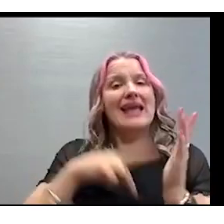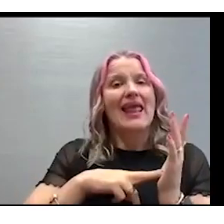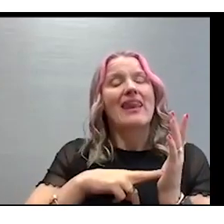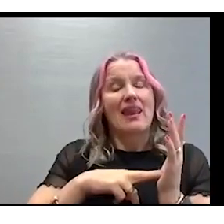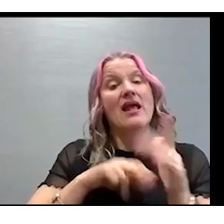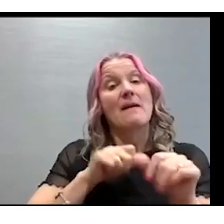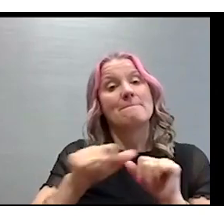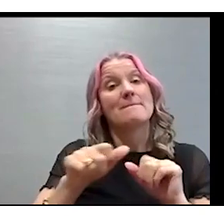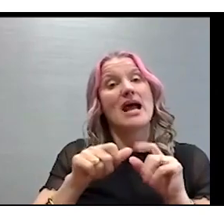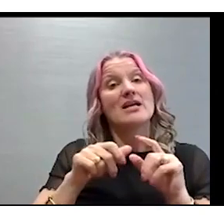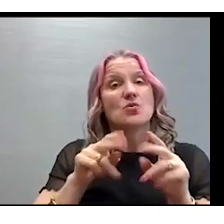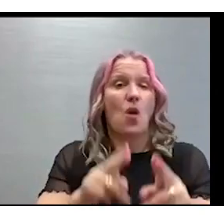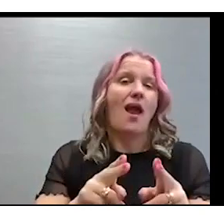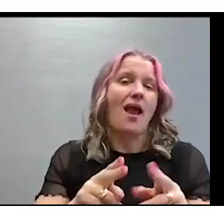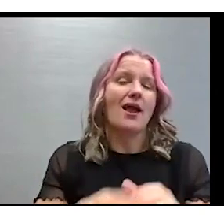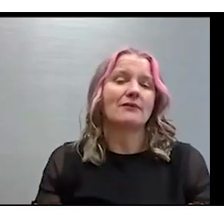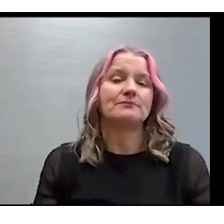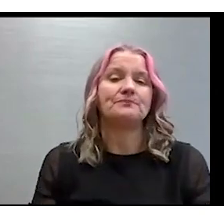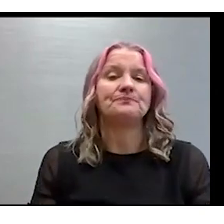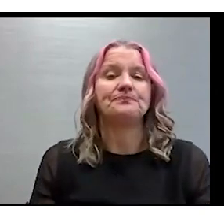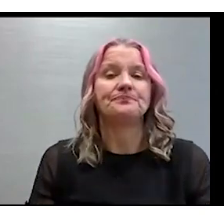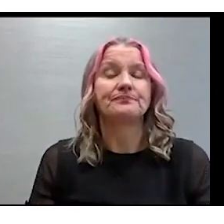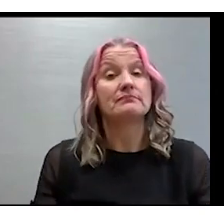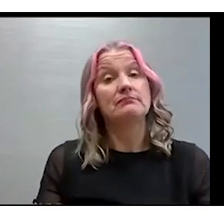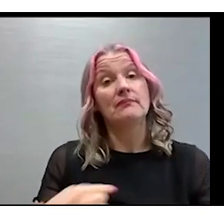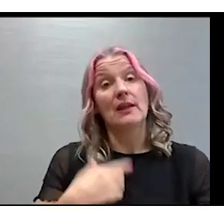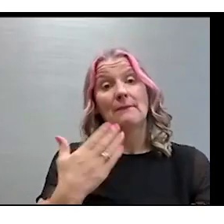again, LinkedIn is the best place. And I'll make sure that I share a